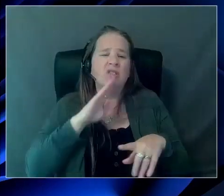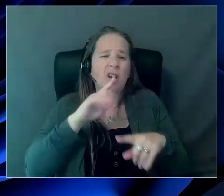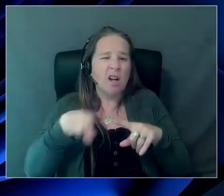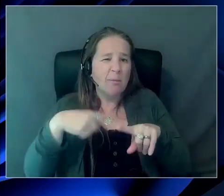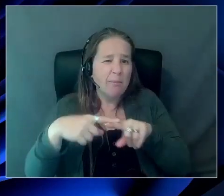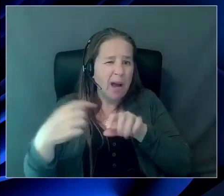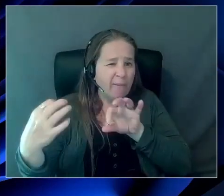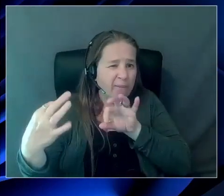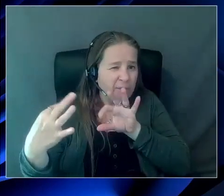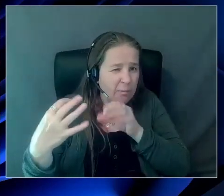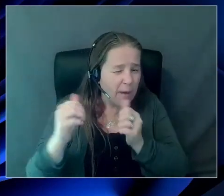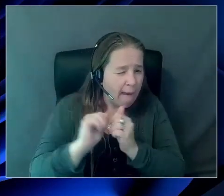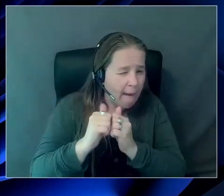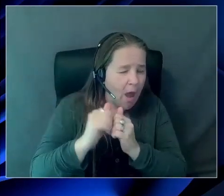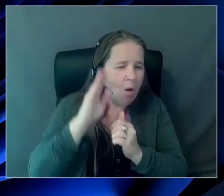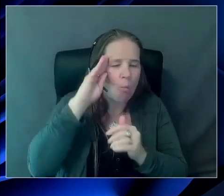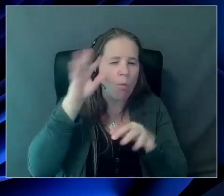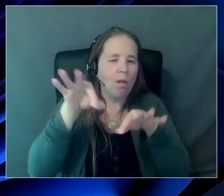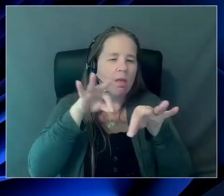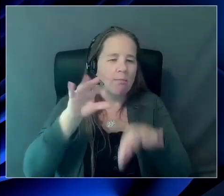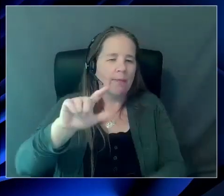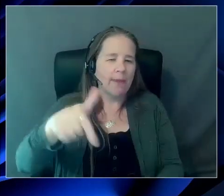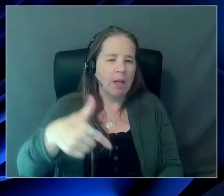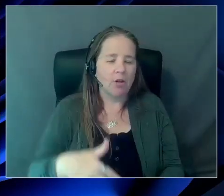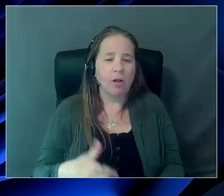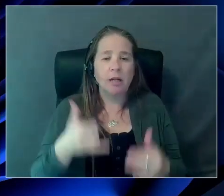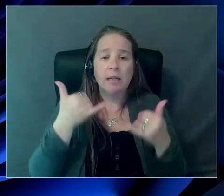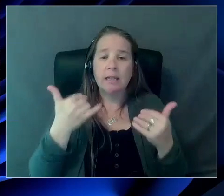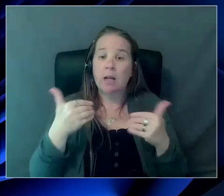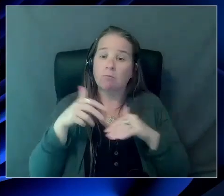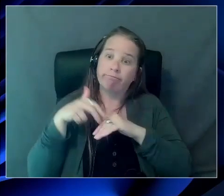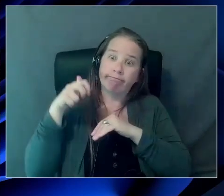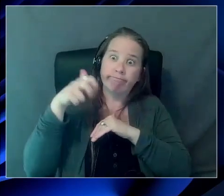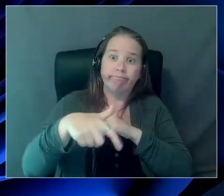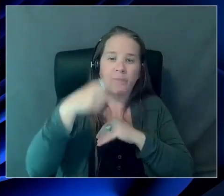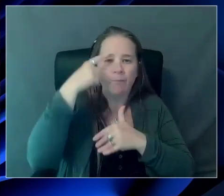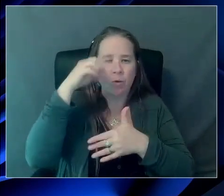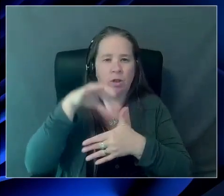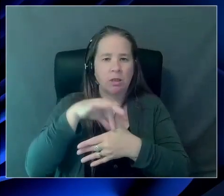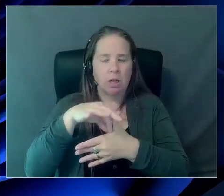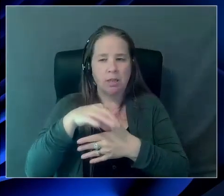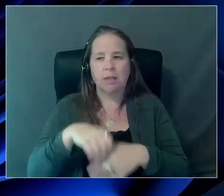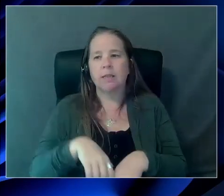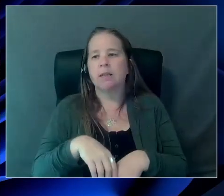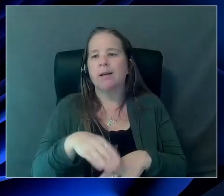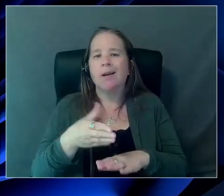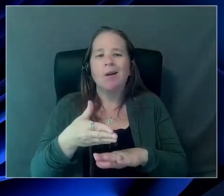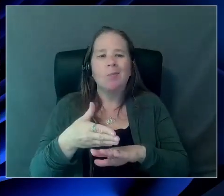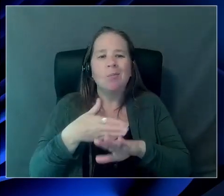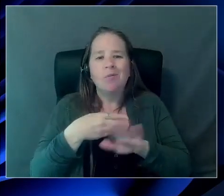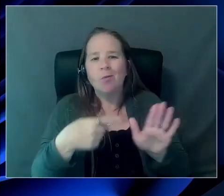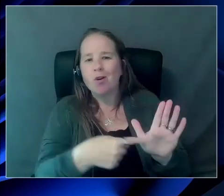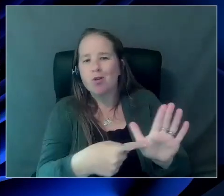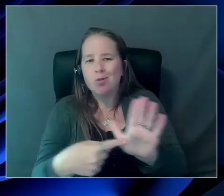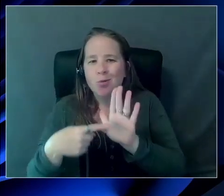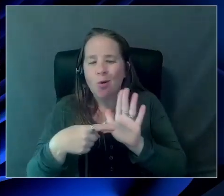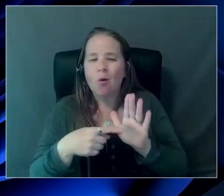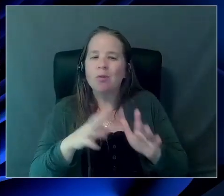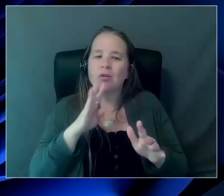providing feedback later. Alright, let's get into some content, shall we? Before we start showing you some things, let's talk about what's new in Windows